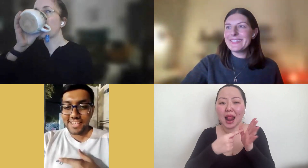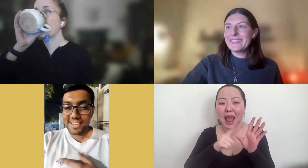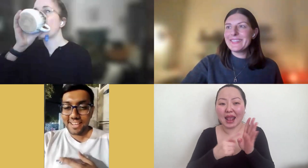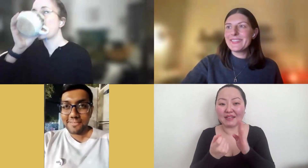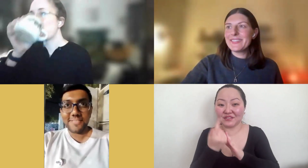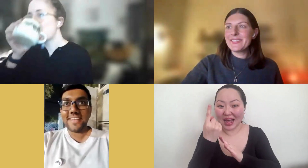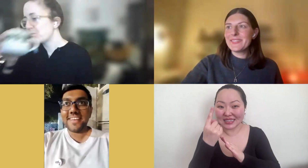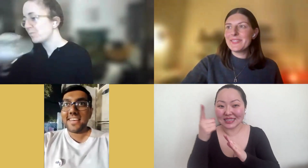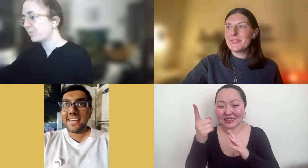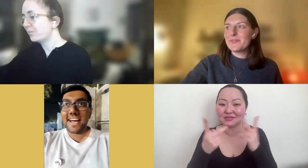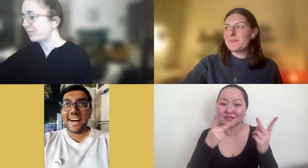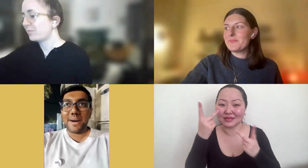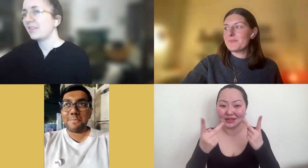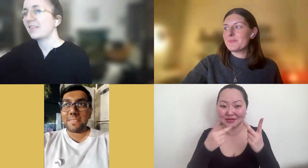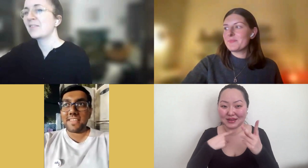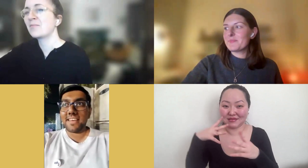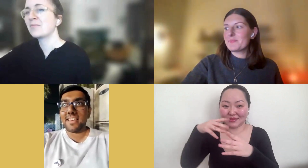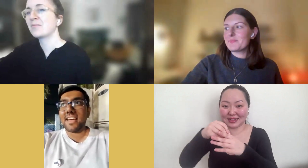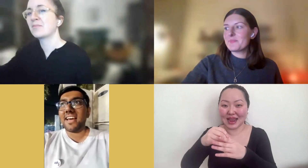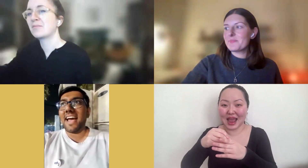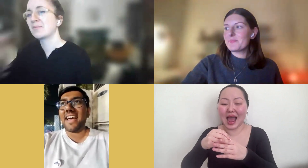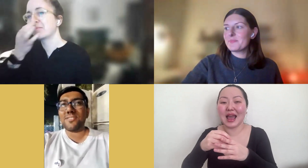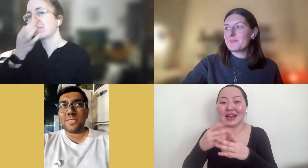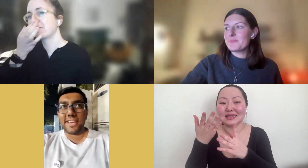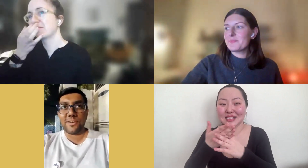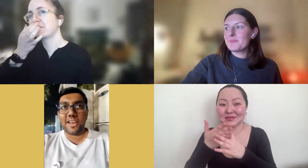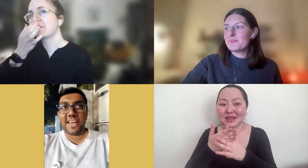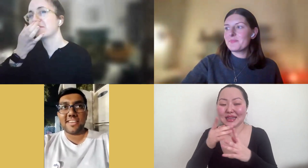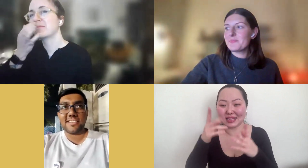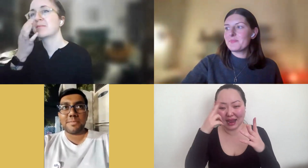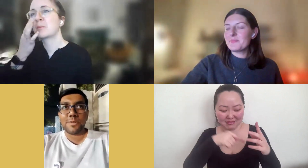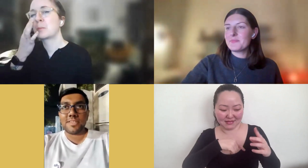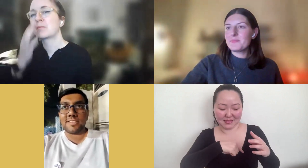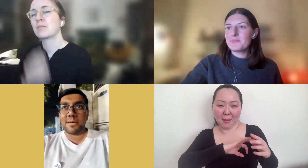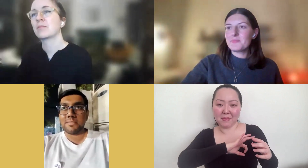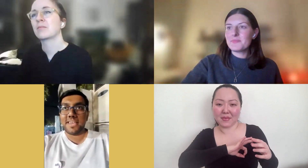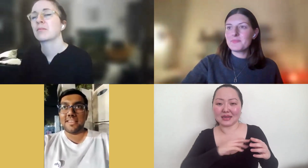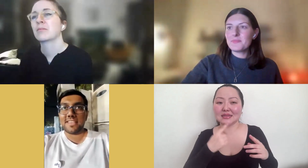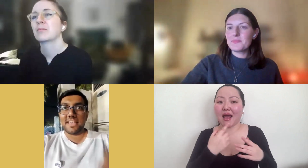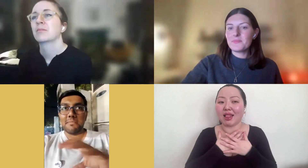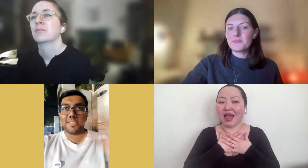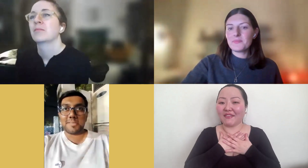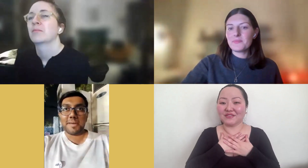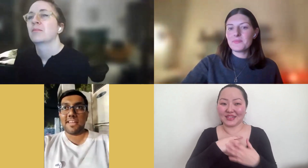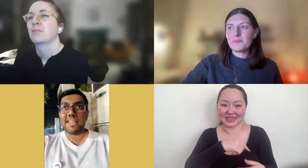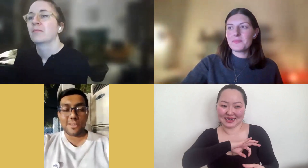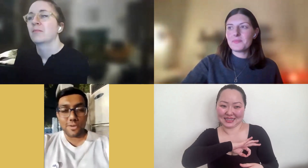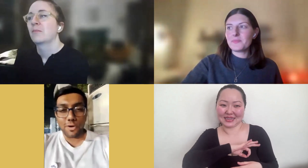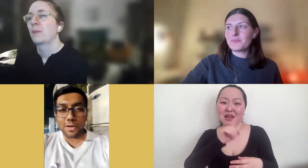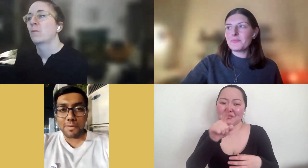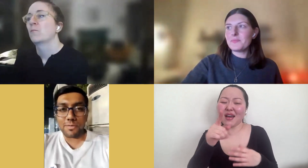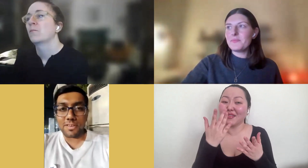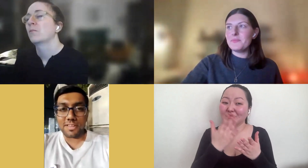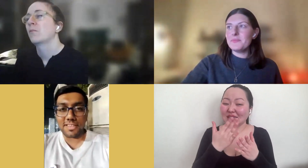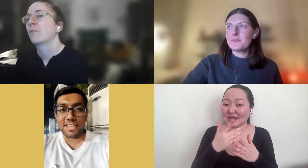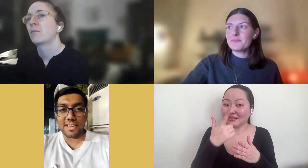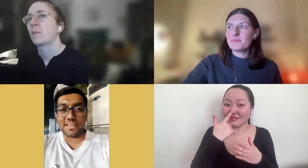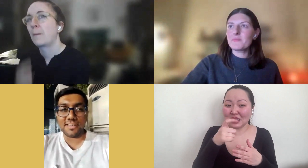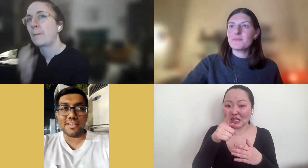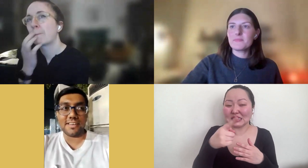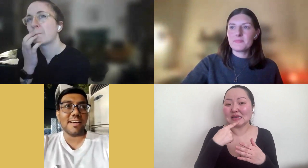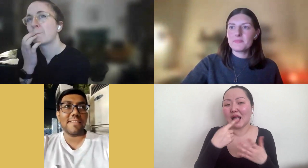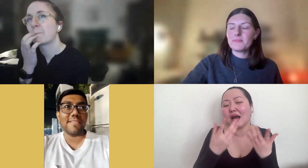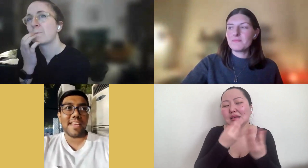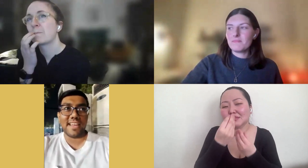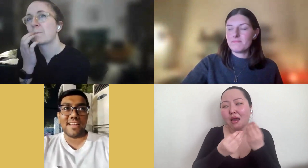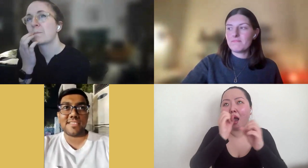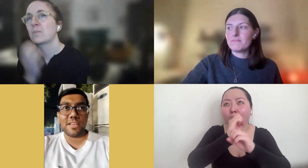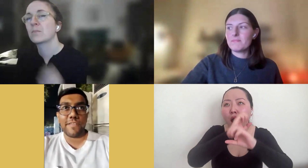It says love . As you said, I ll just put some things into perspective and then I will answer